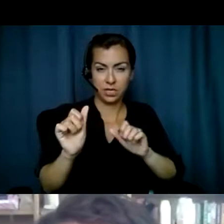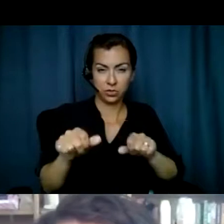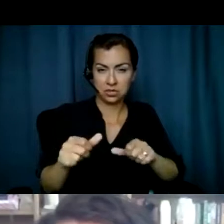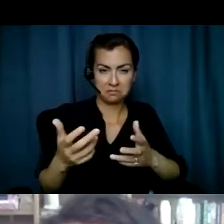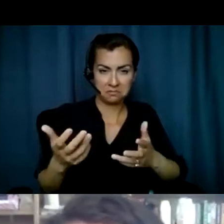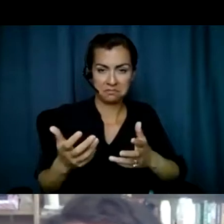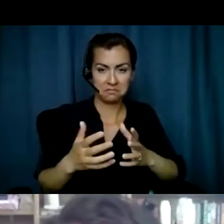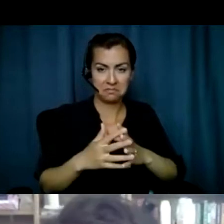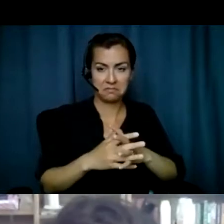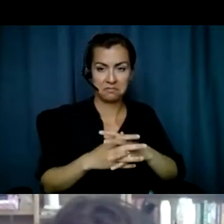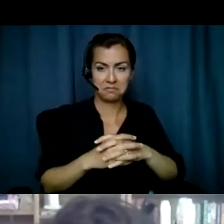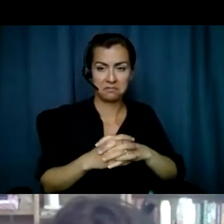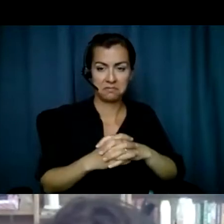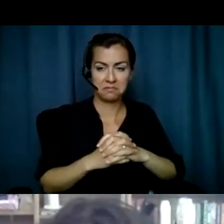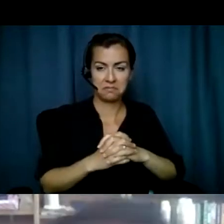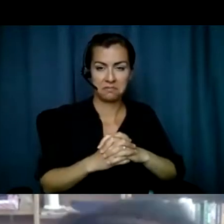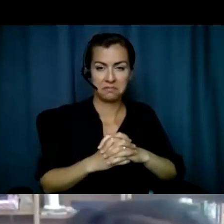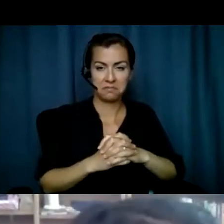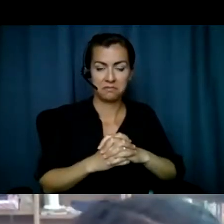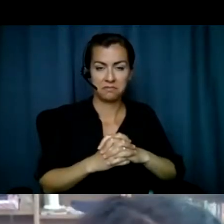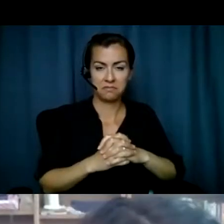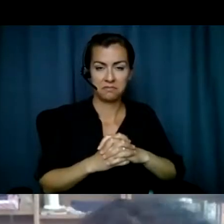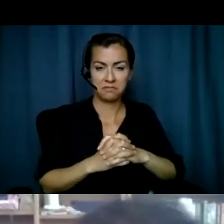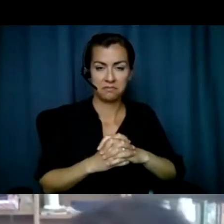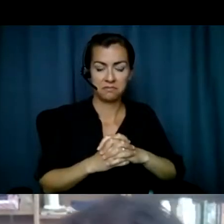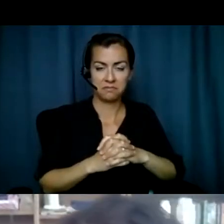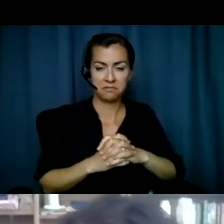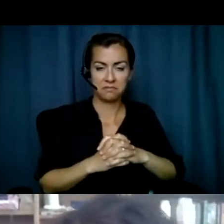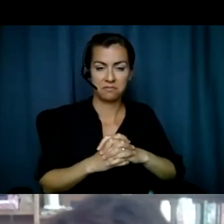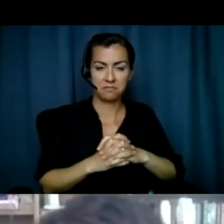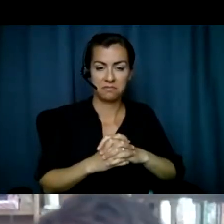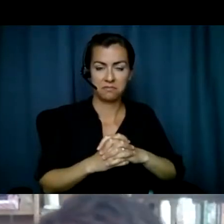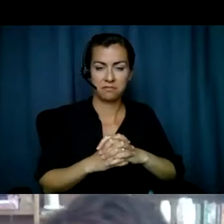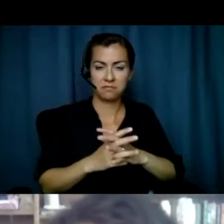to make sure that people can understand what initiatives are,